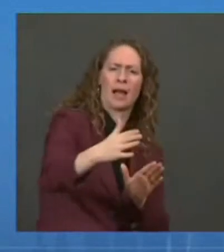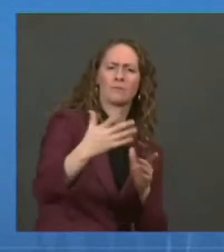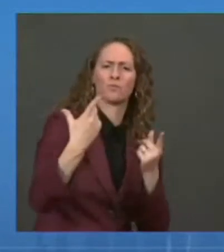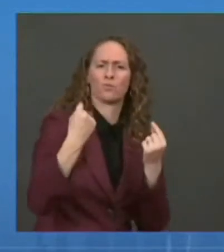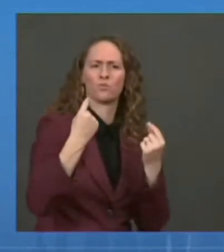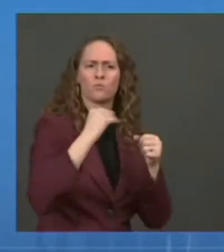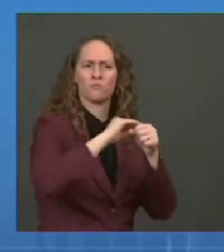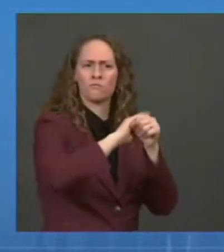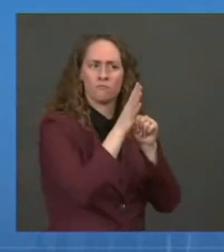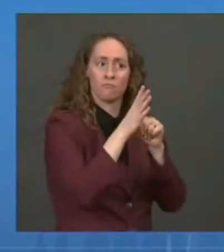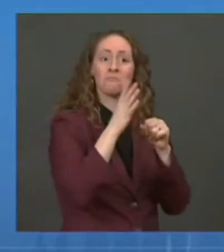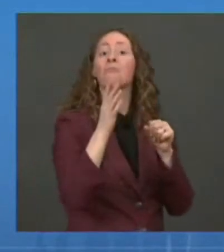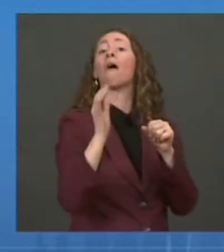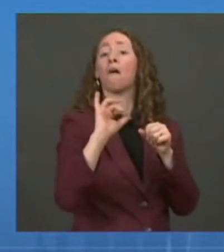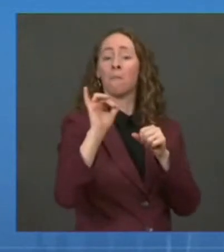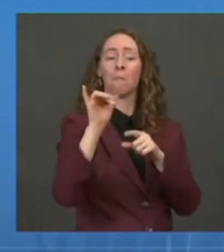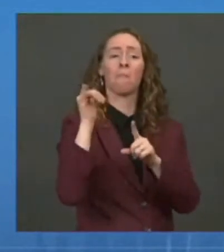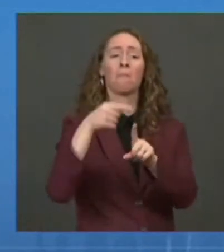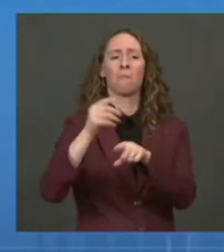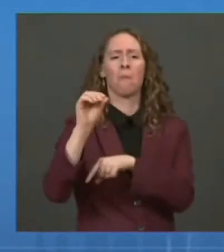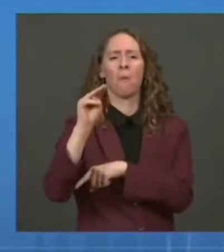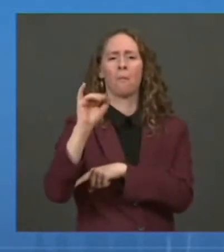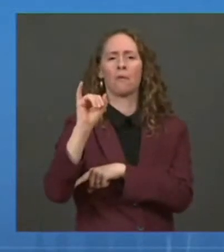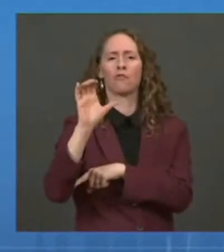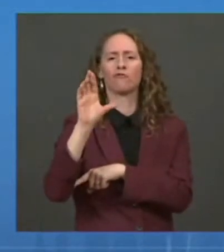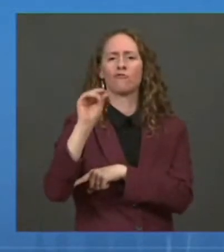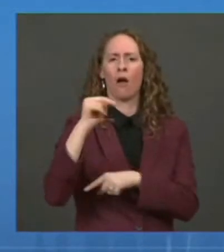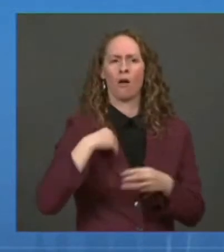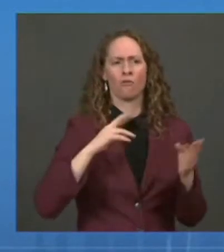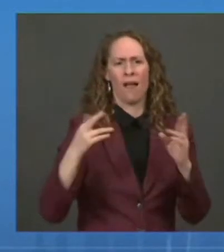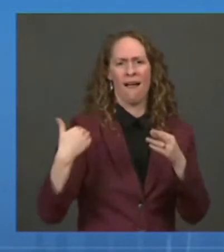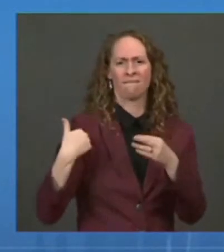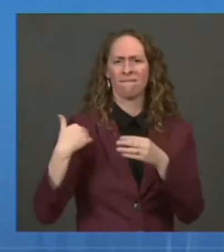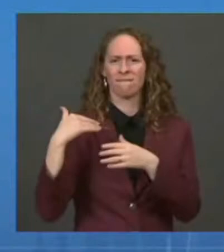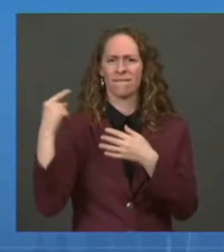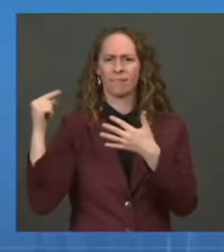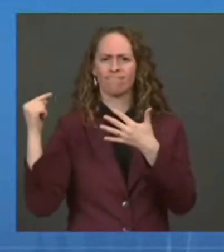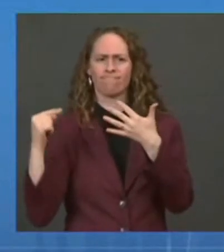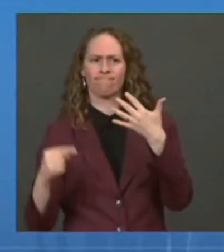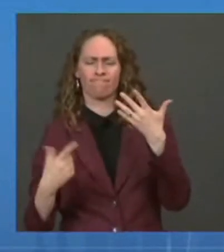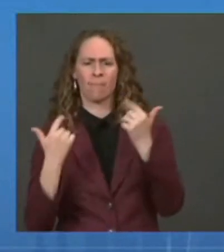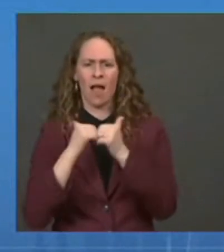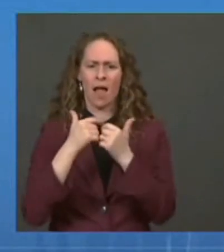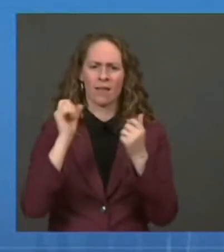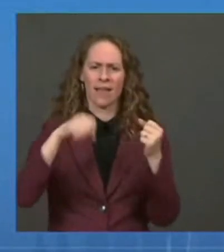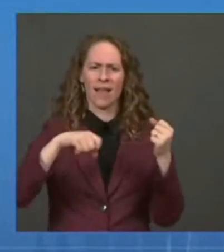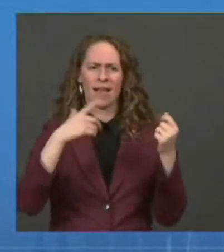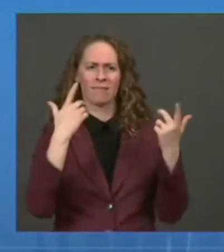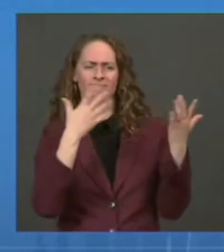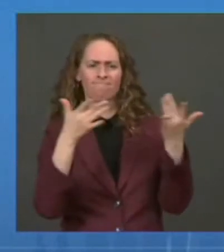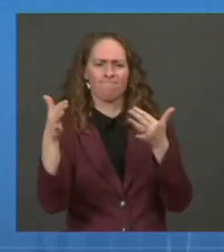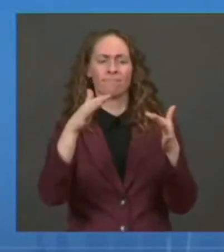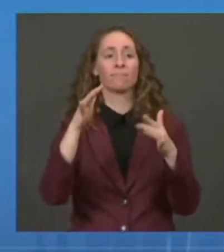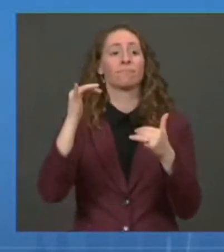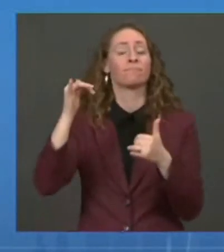OMICRON VARIANT THIS WINTER USES ALL OF THE TOOLS AT OUR DISPOSAL TO BUILD ON THIS